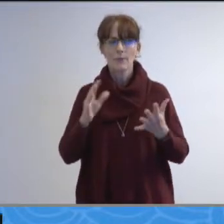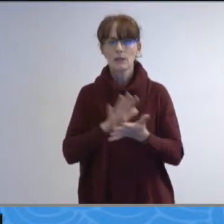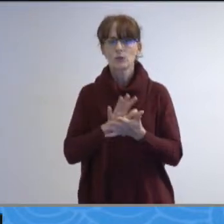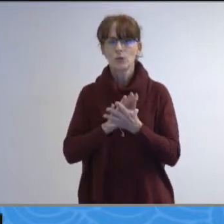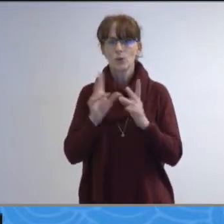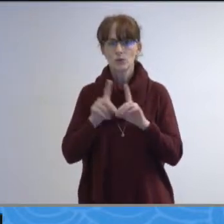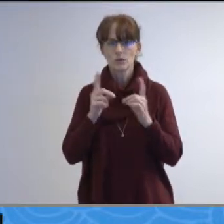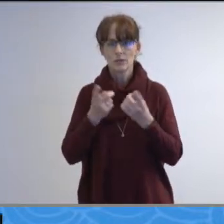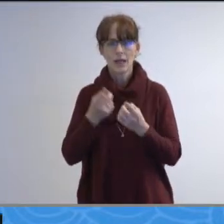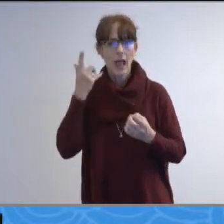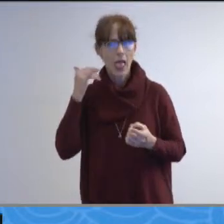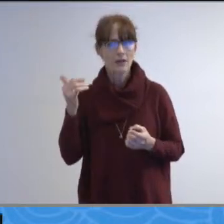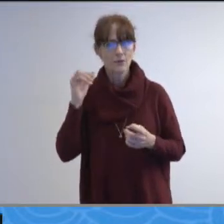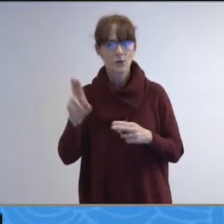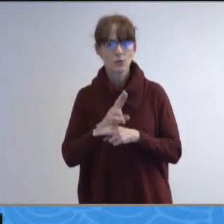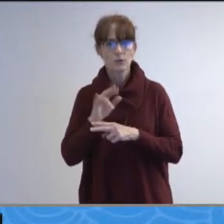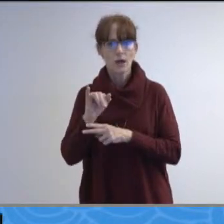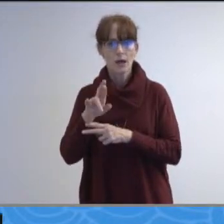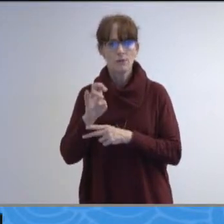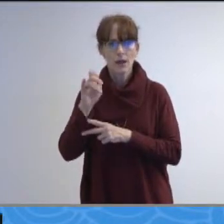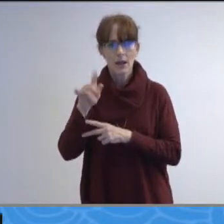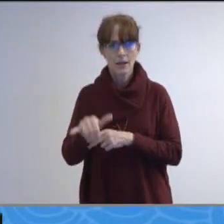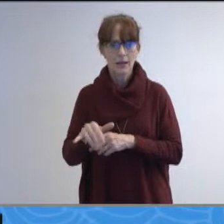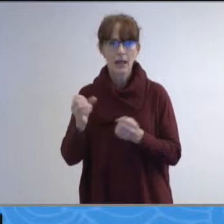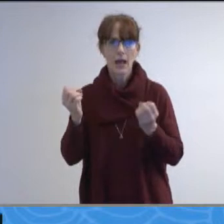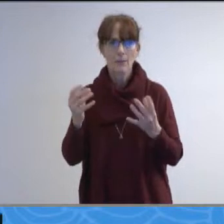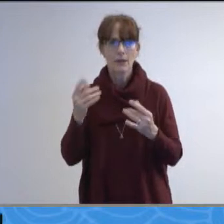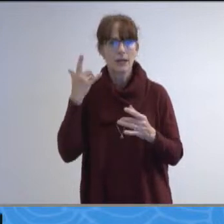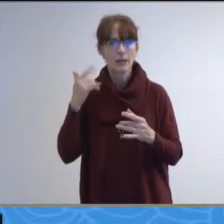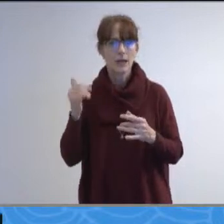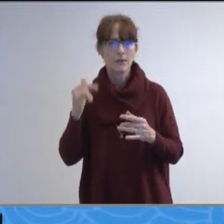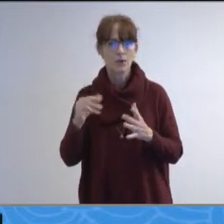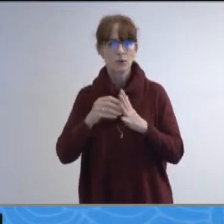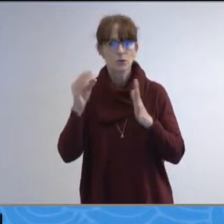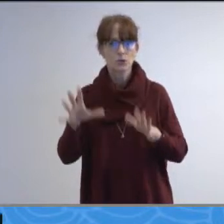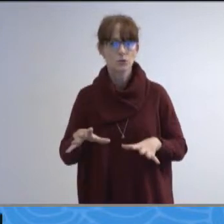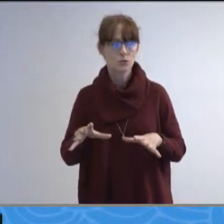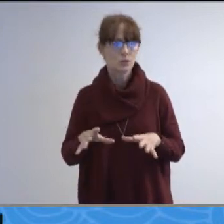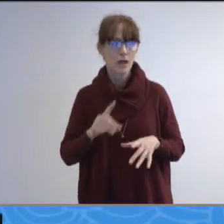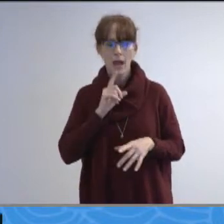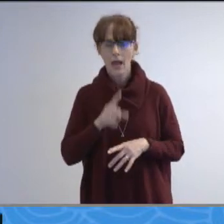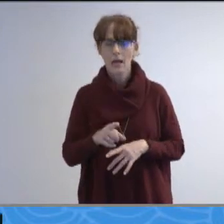within California use i-Ready and about how many California students actually are assessed